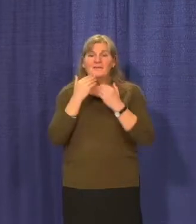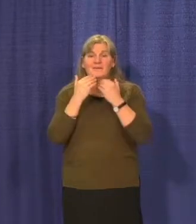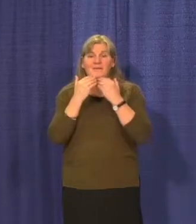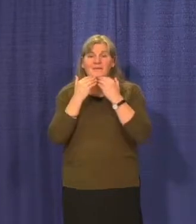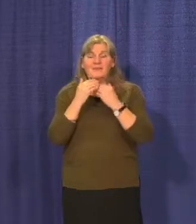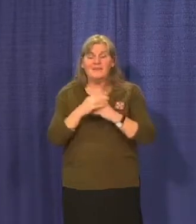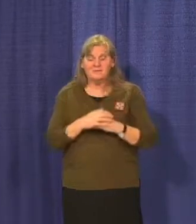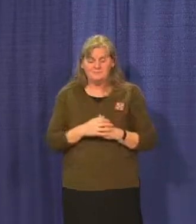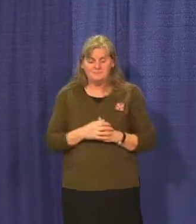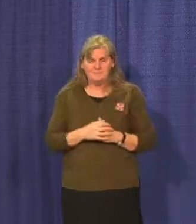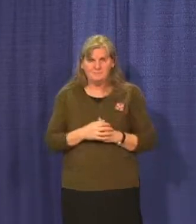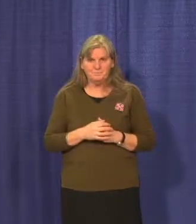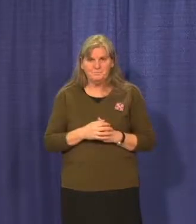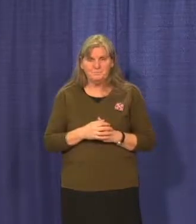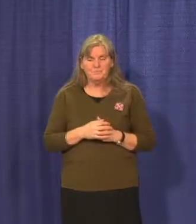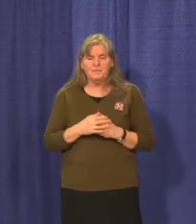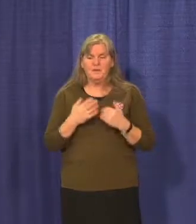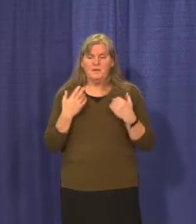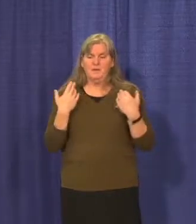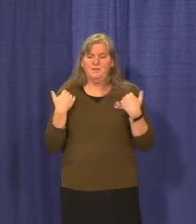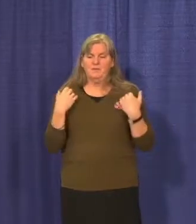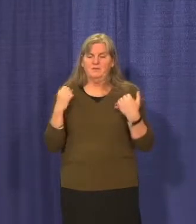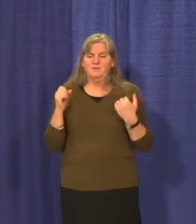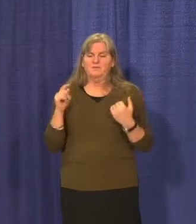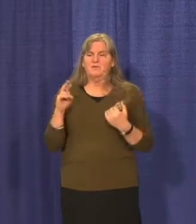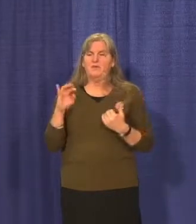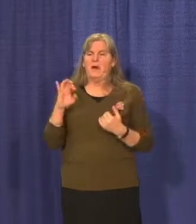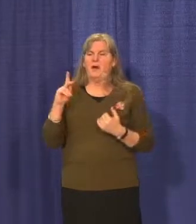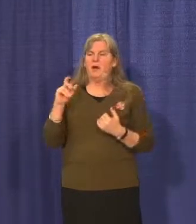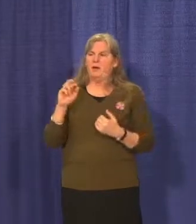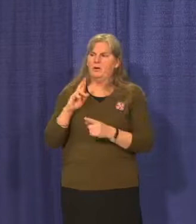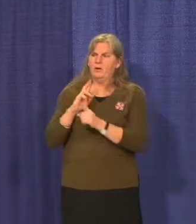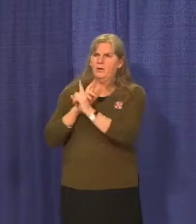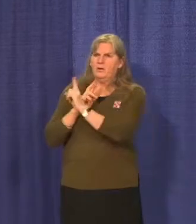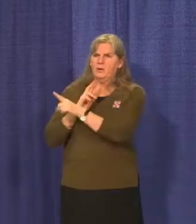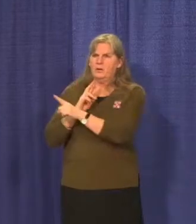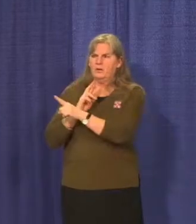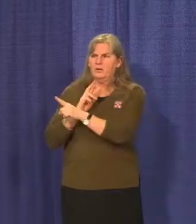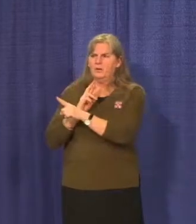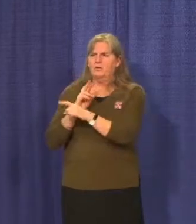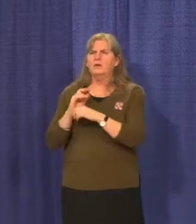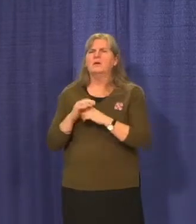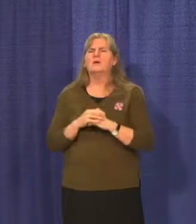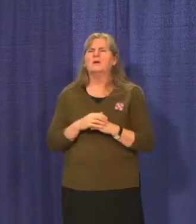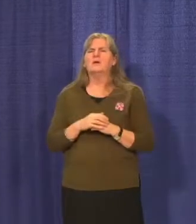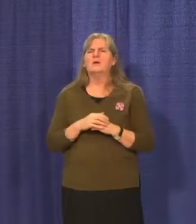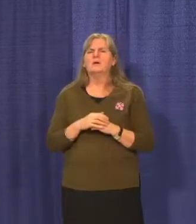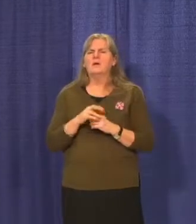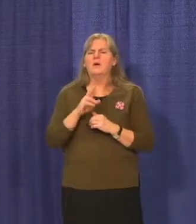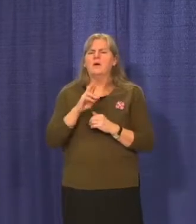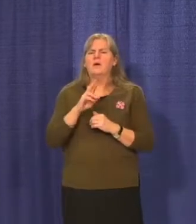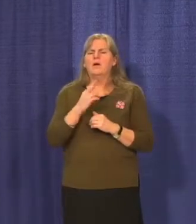Reporter: Thank you very much for taking my questions. I was hoping to ask you, if that